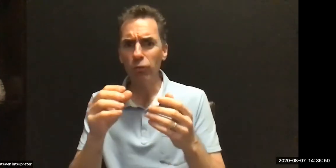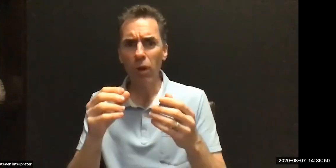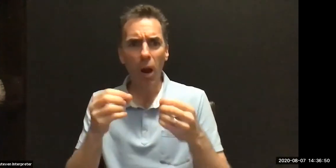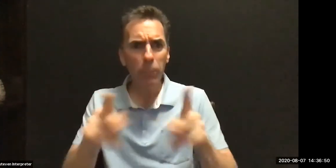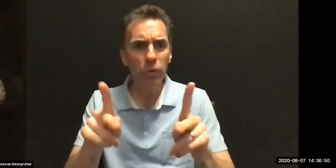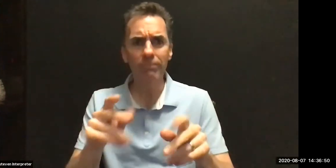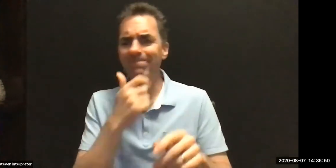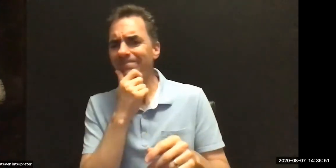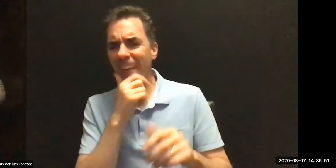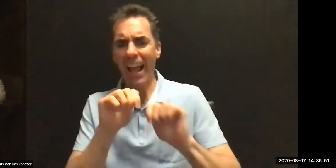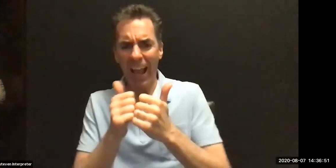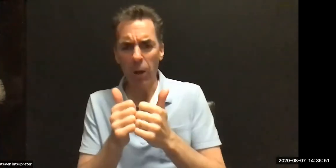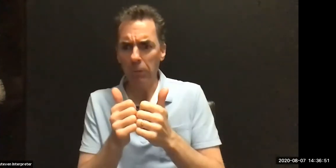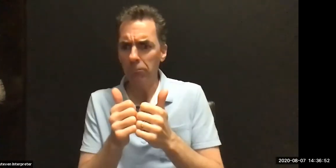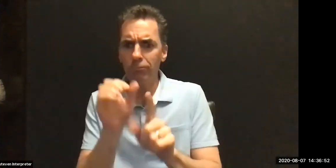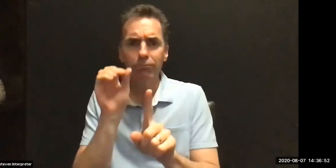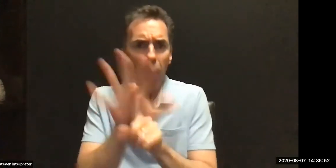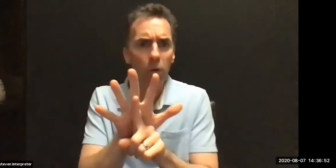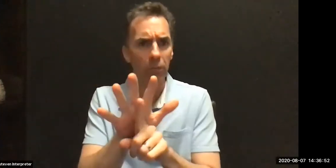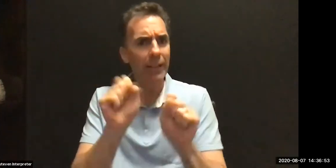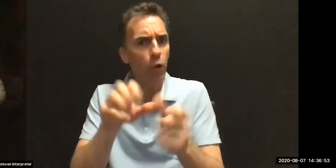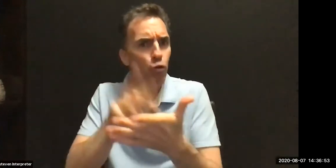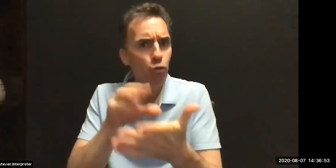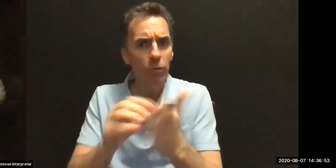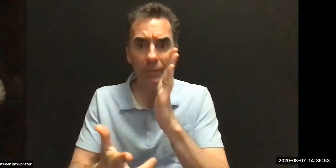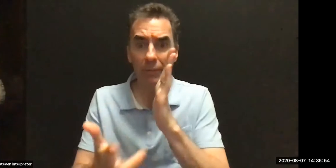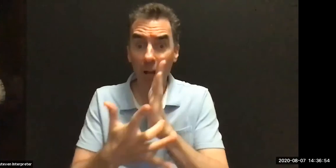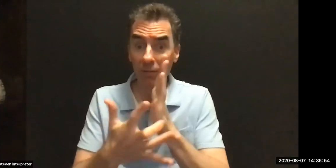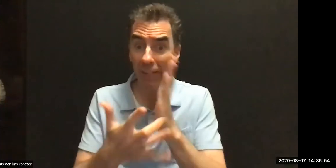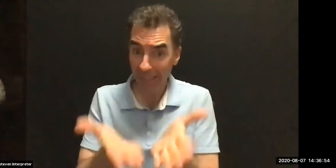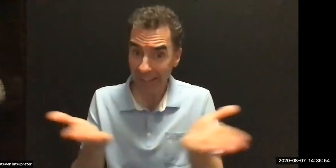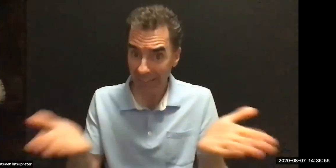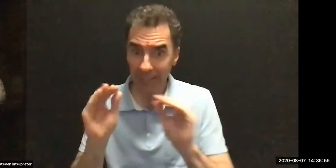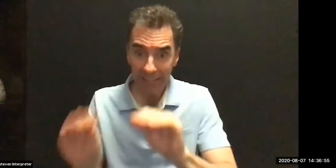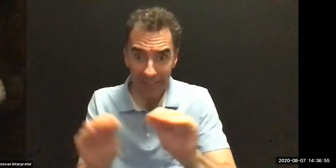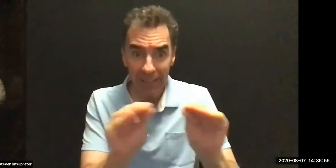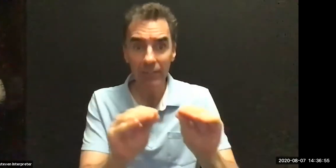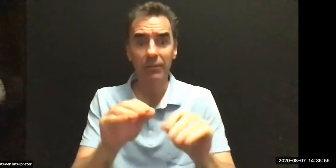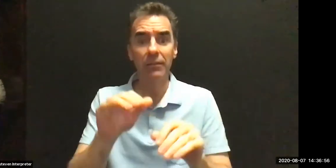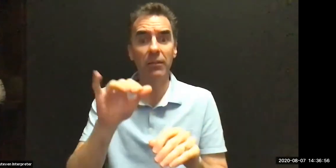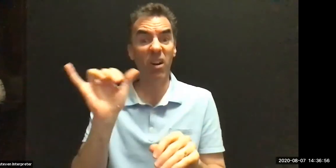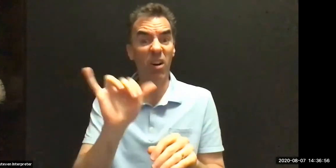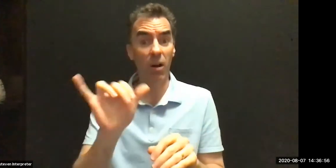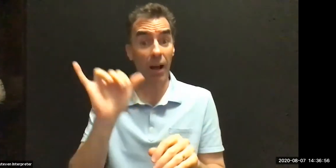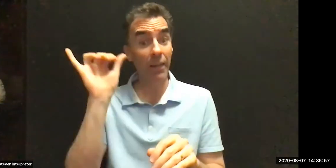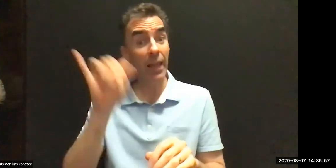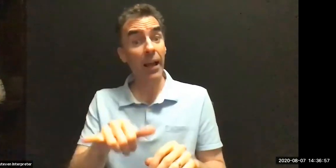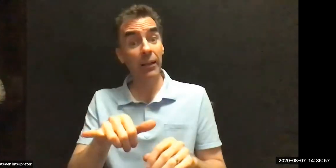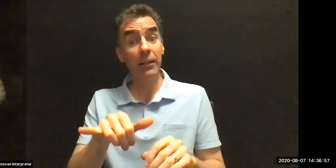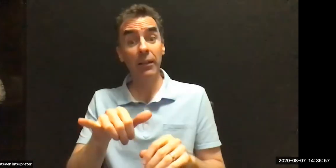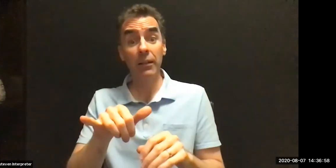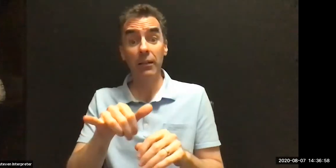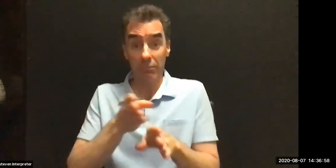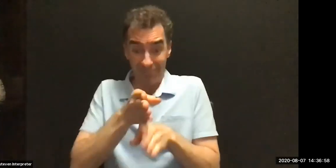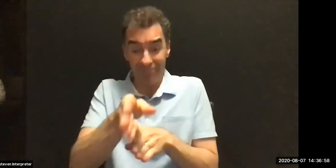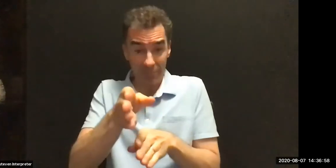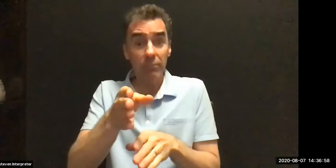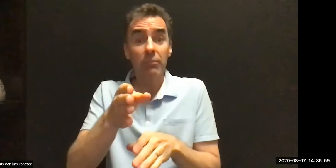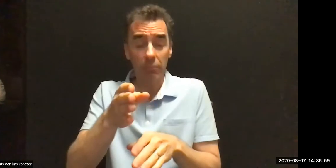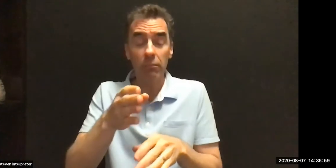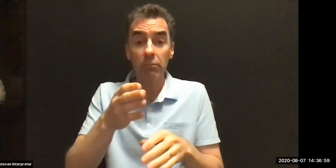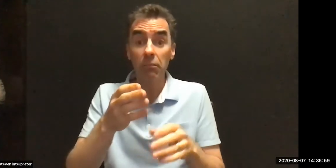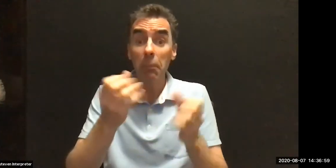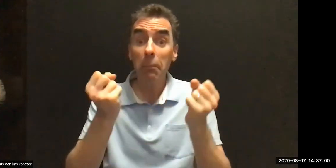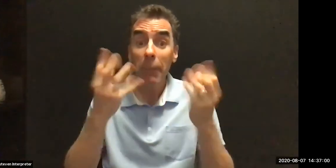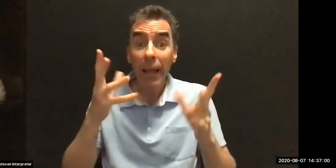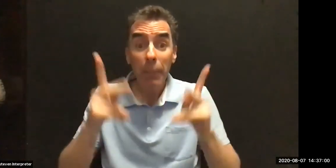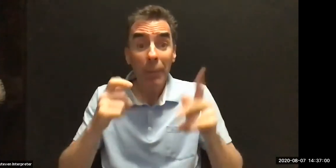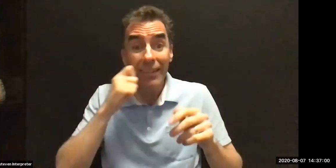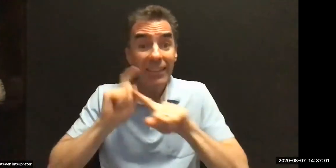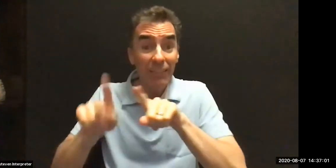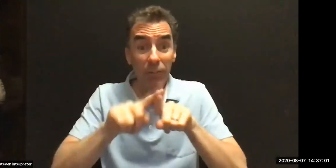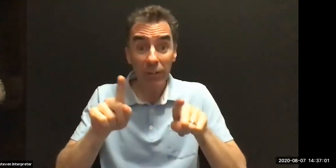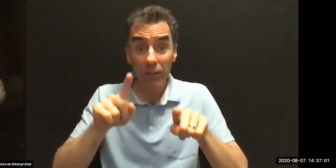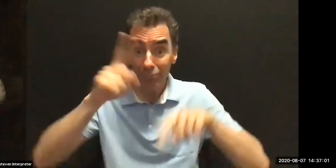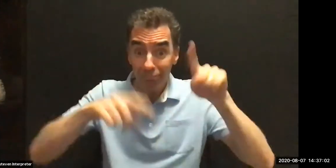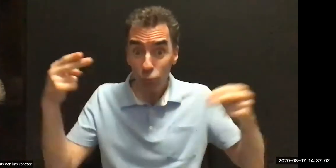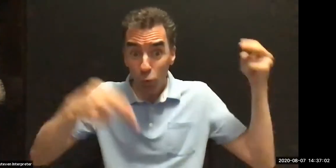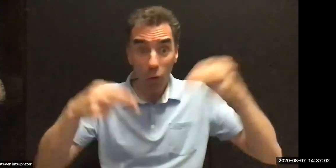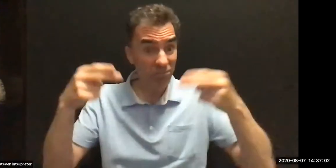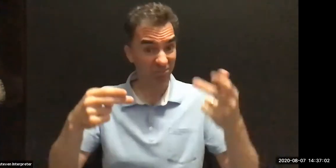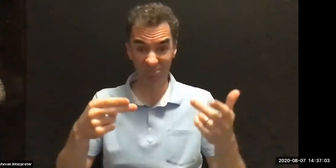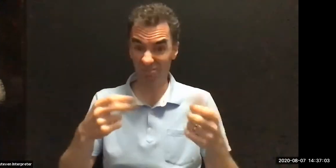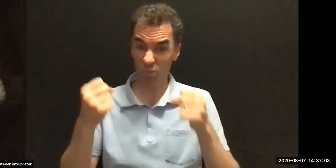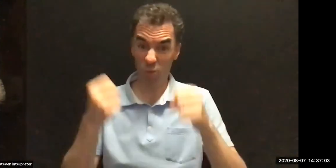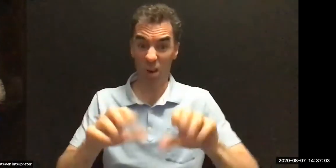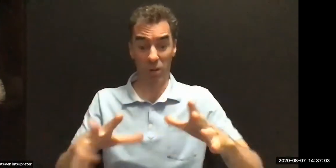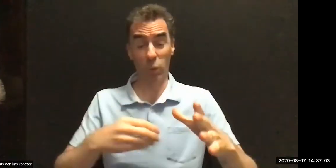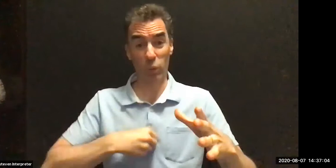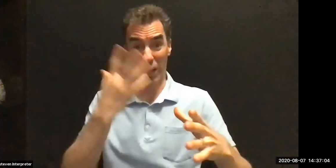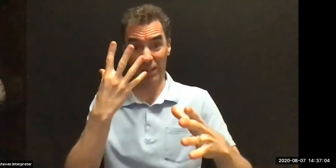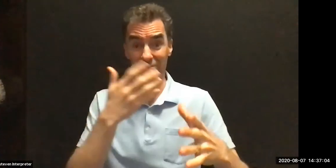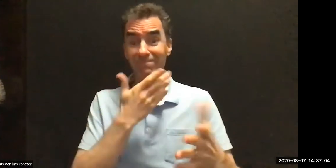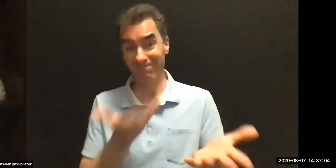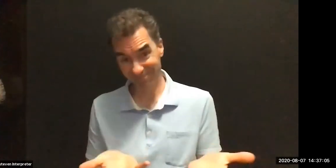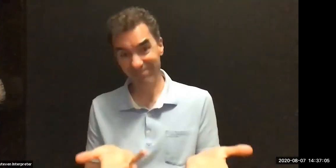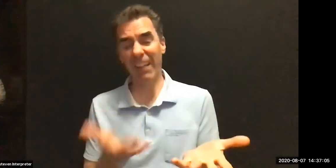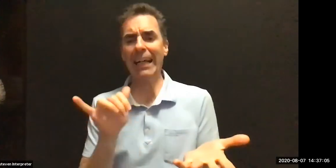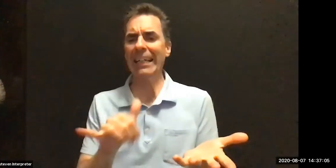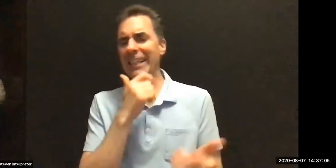Channelle Charest: And it also technology as a field has been primarily white right it is it is not diverse, it is not showing all of the great kind of representation, especially in this country of different cultures, different backgrounds.